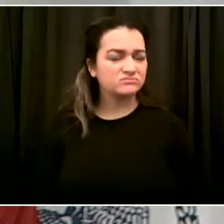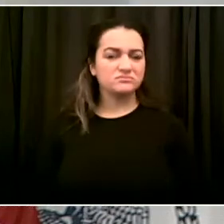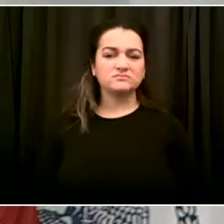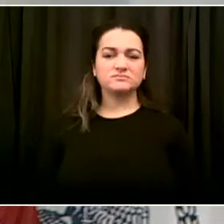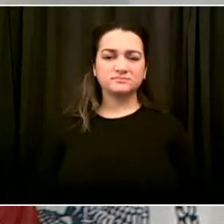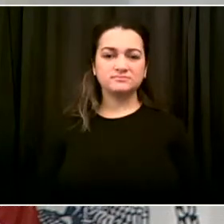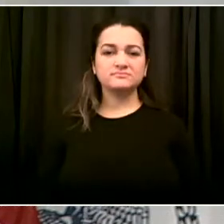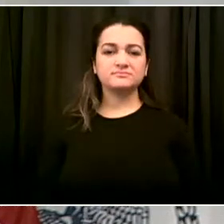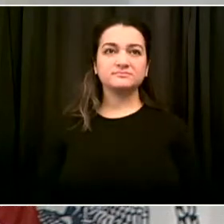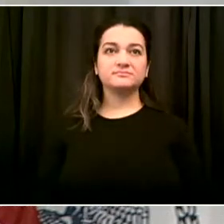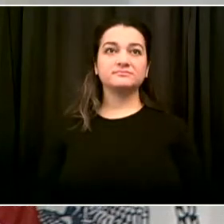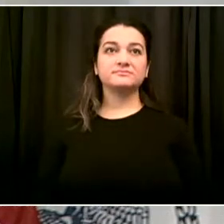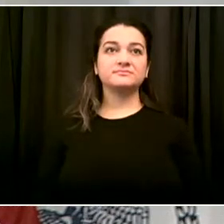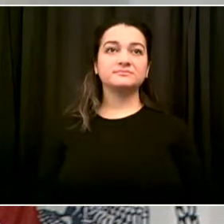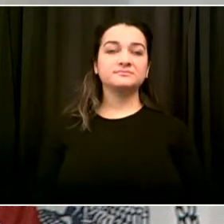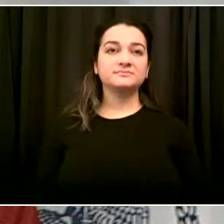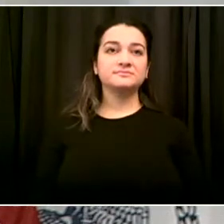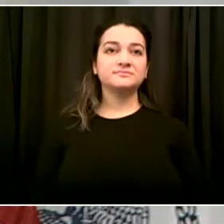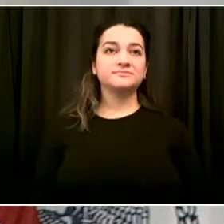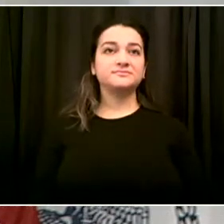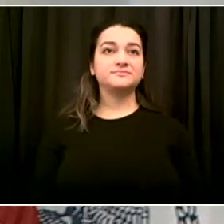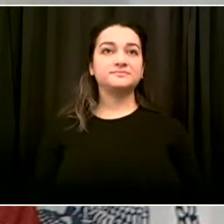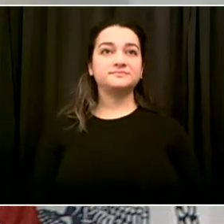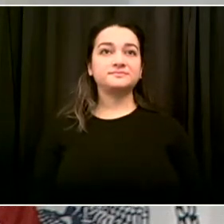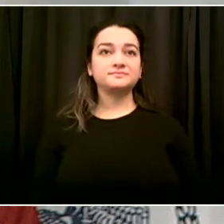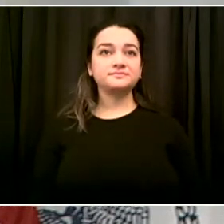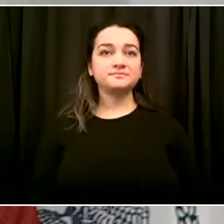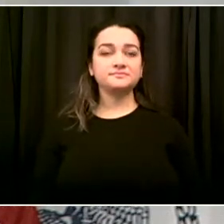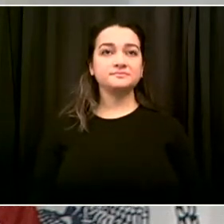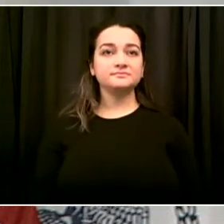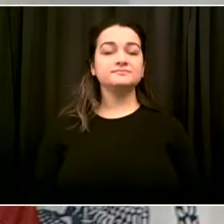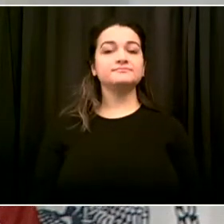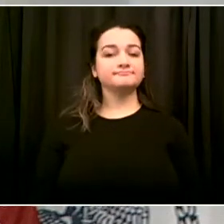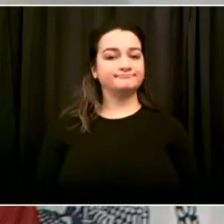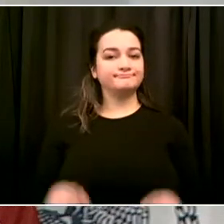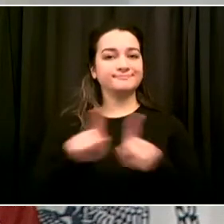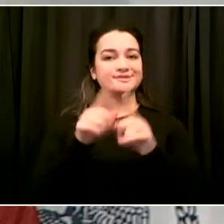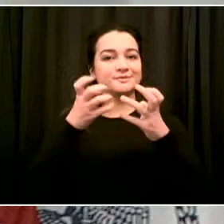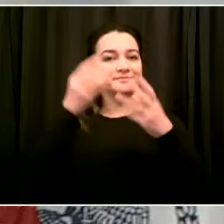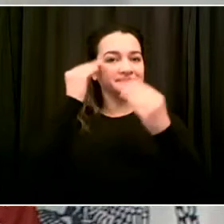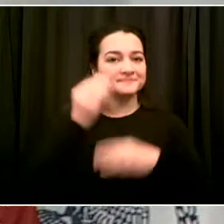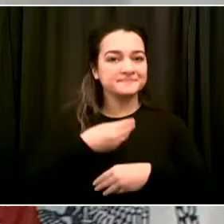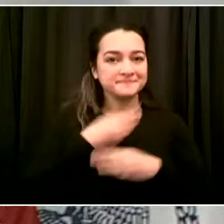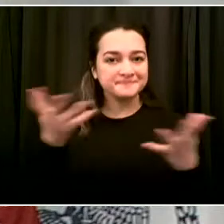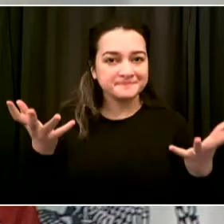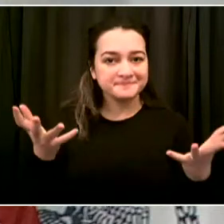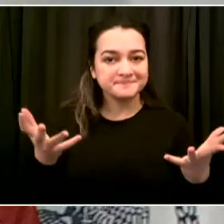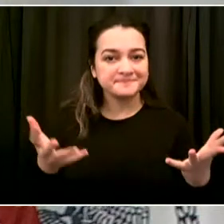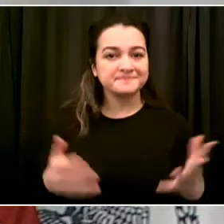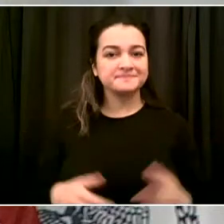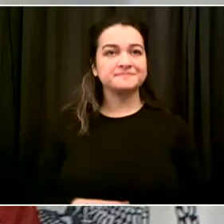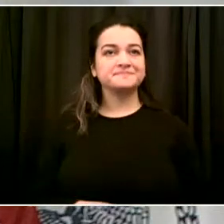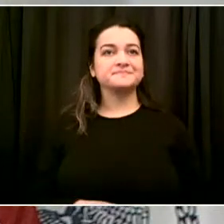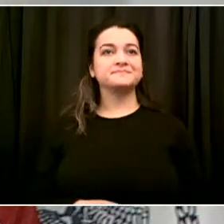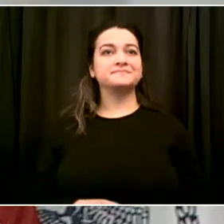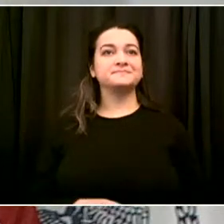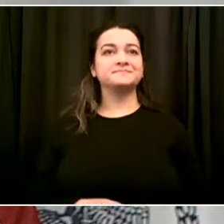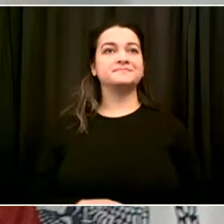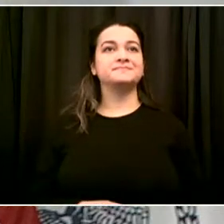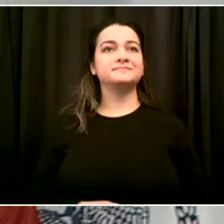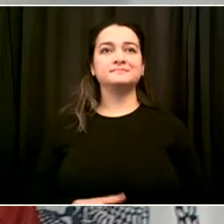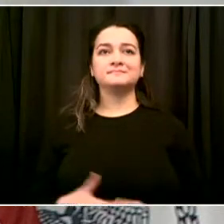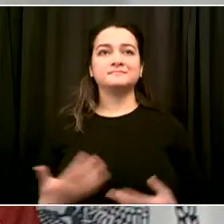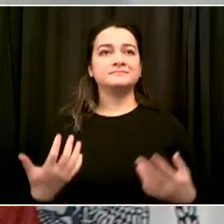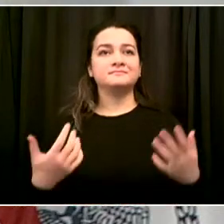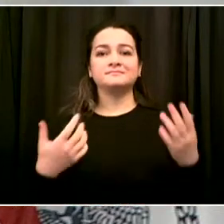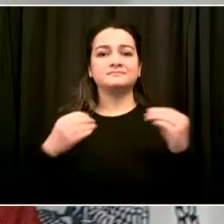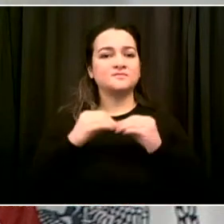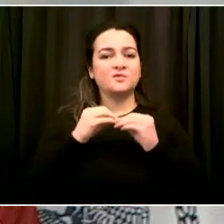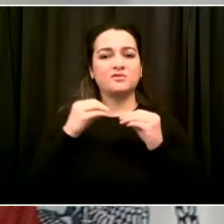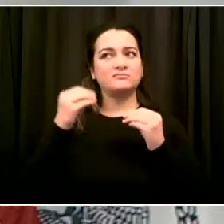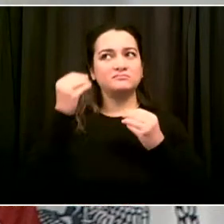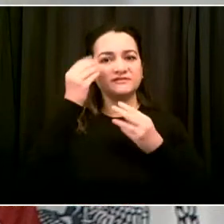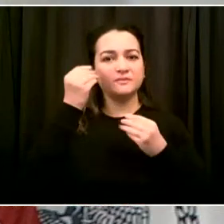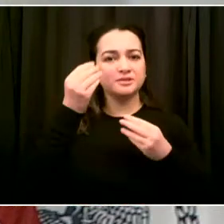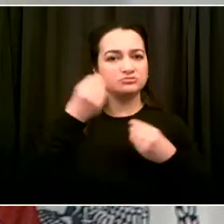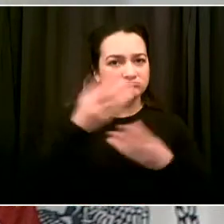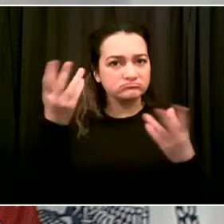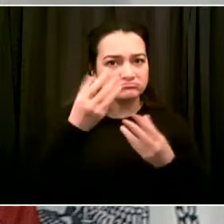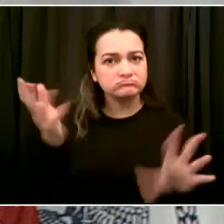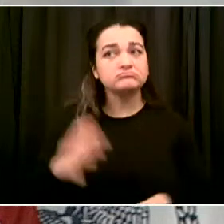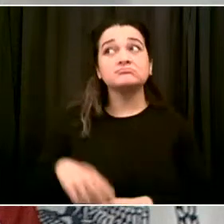TURN THE PAGE.